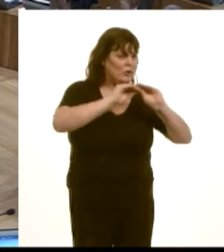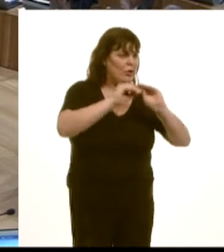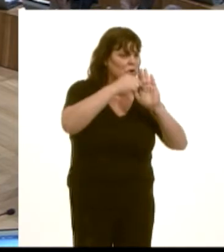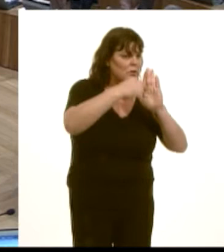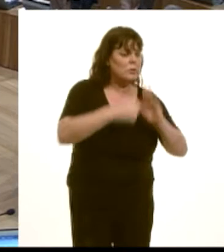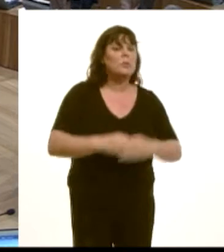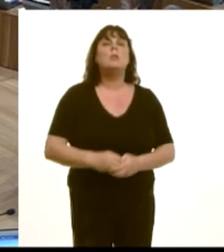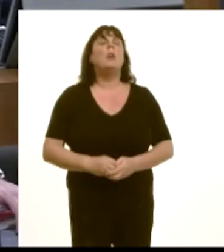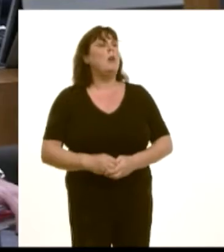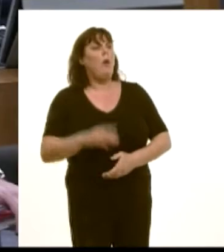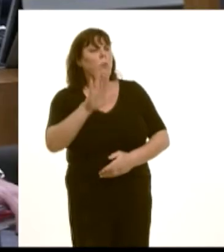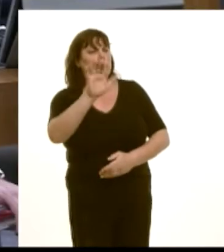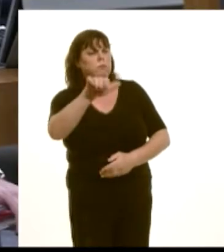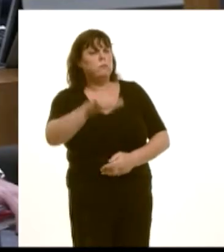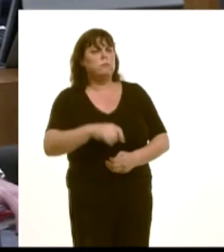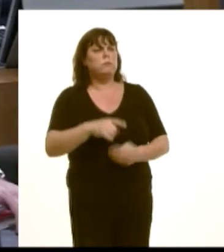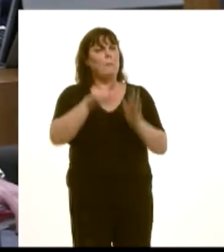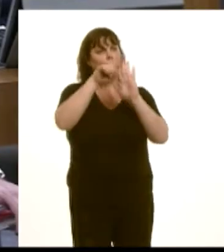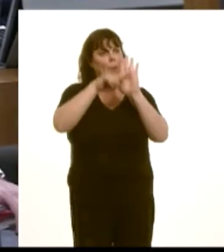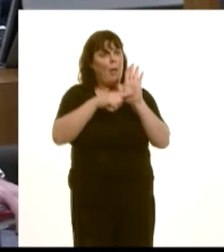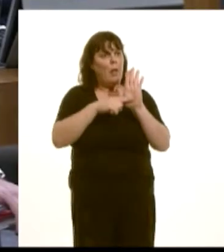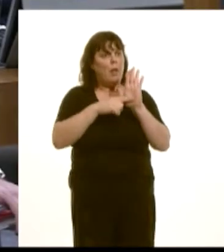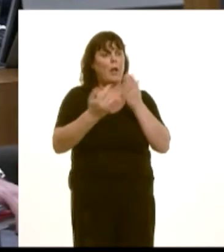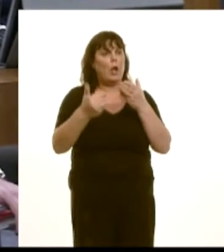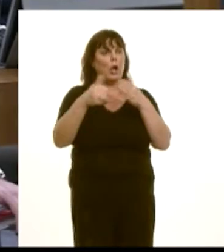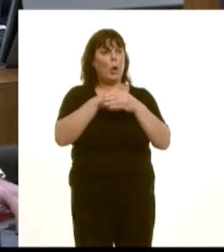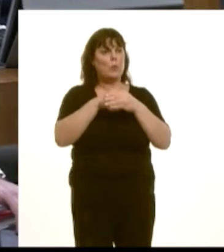Carwyn Jones: Yes. In the Bill itself, consideration is certainly given to a whole-school approach